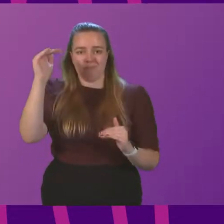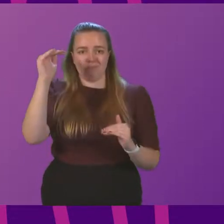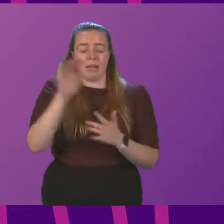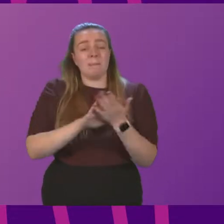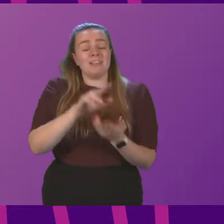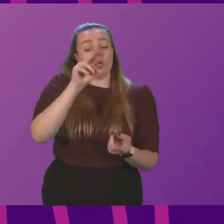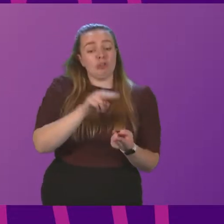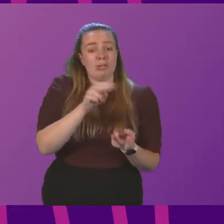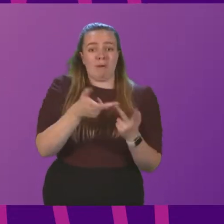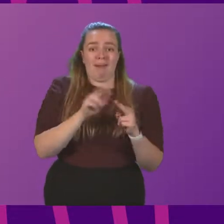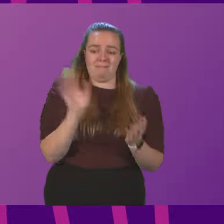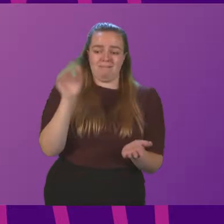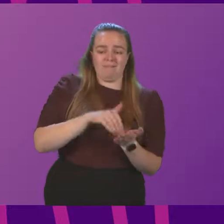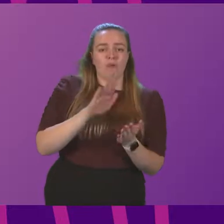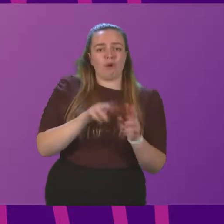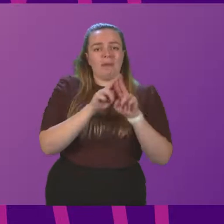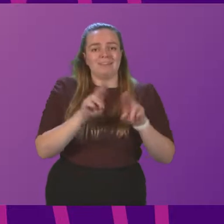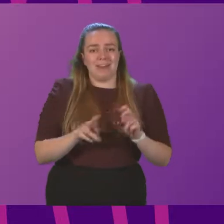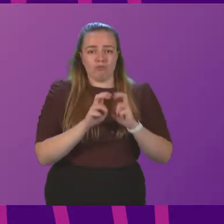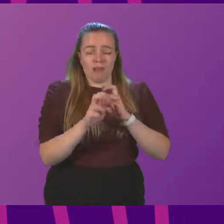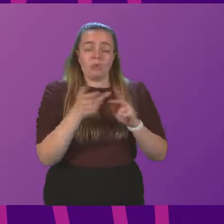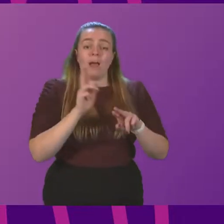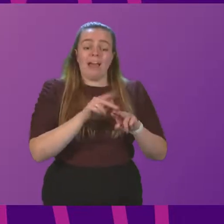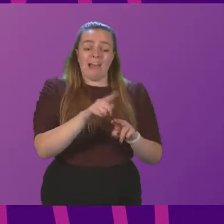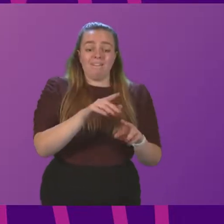who are returning from international travel. If an individual receives a positive result,